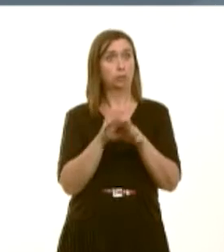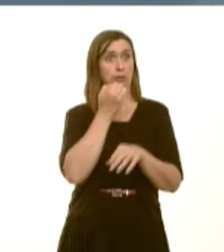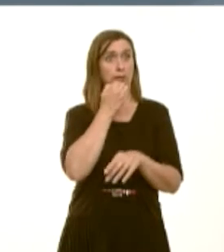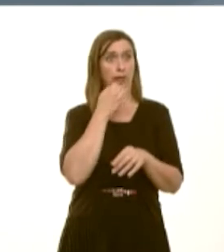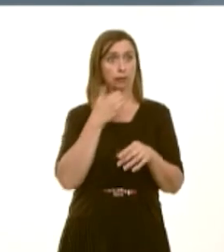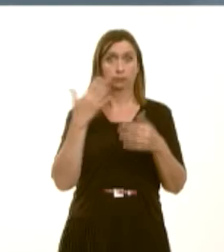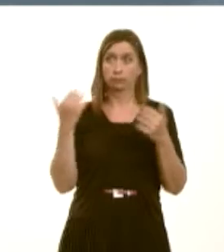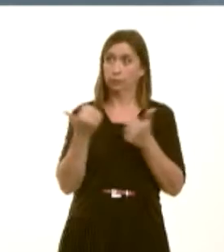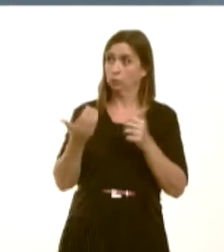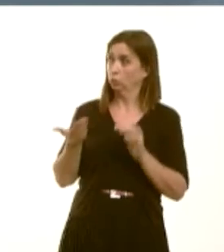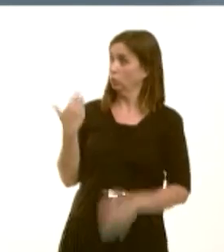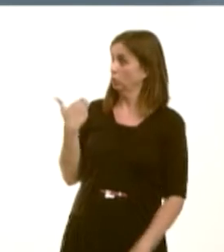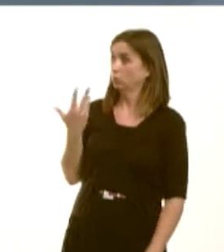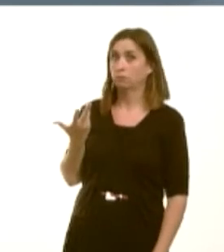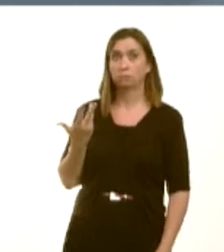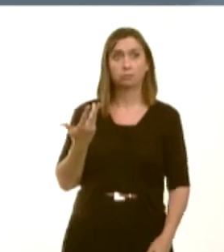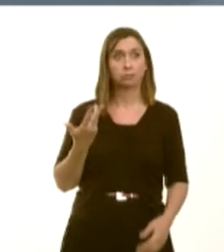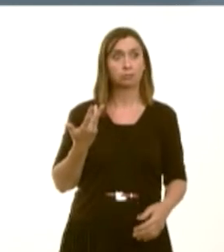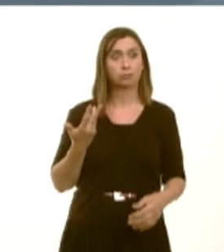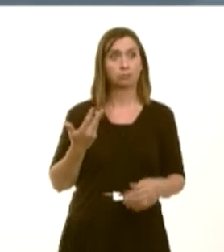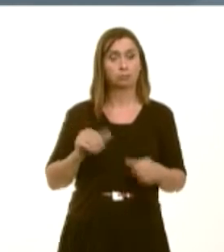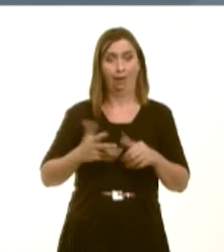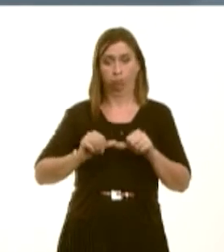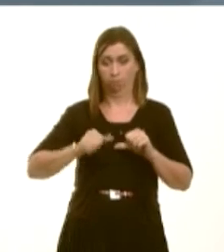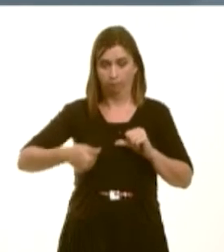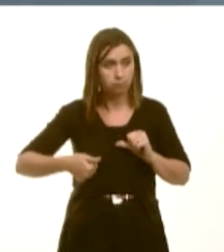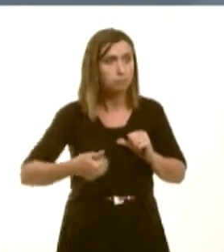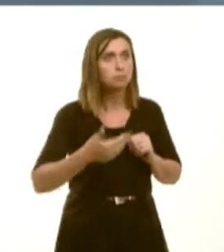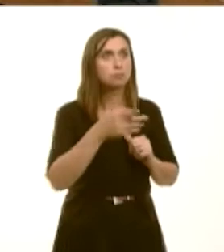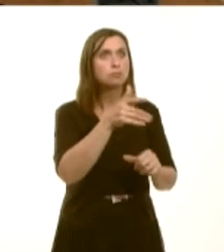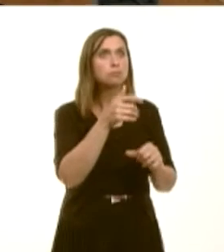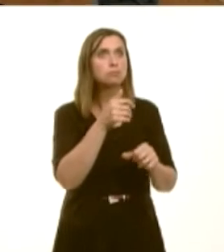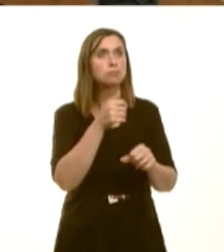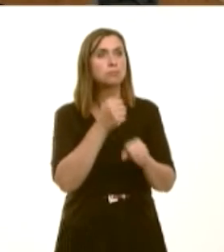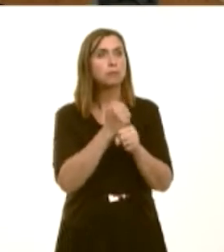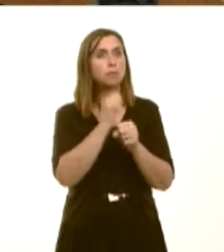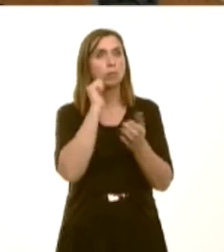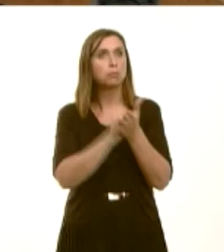In light of this, can you tell us, First Minister, when the Welsh Government will publish the outcome of this work?